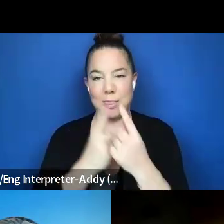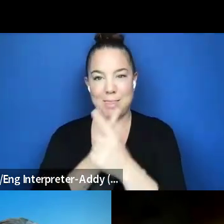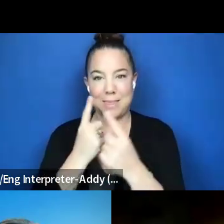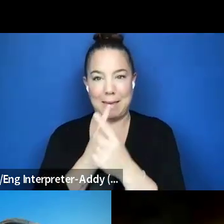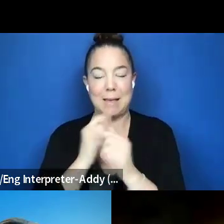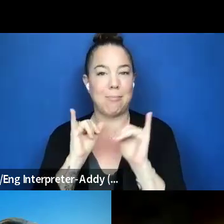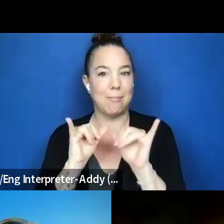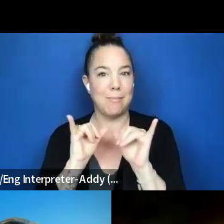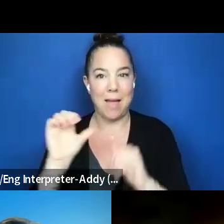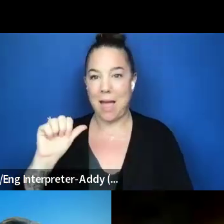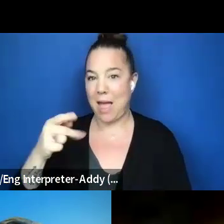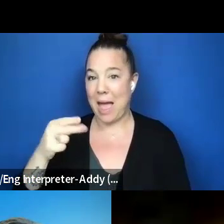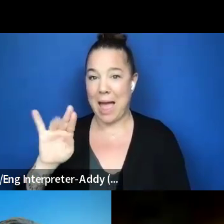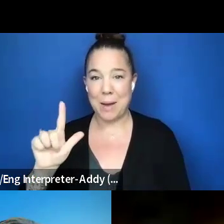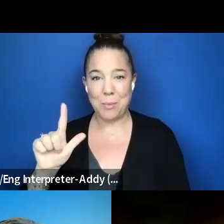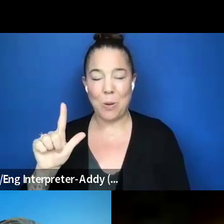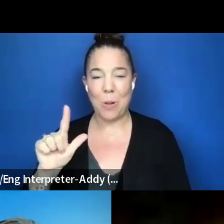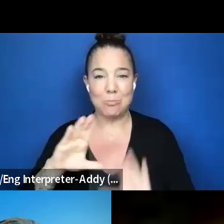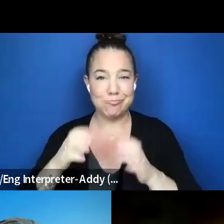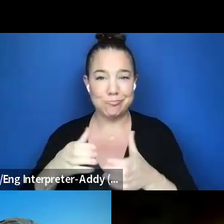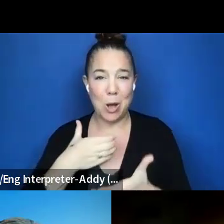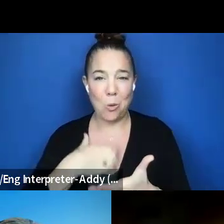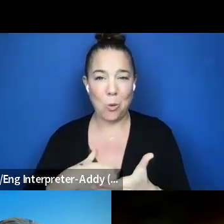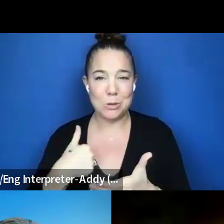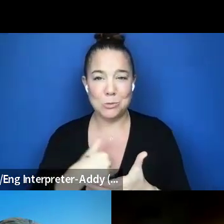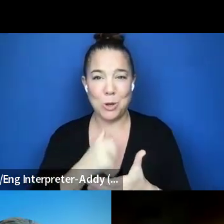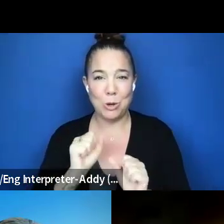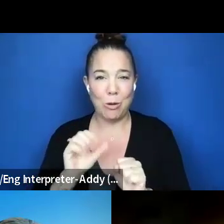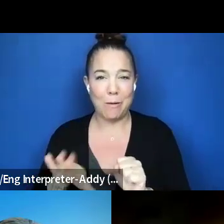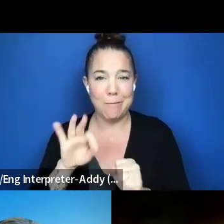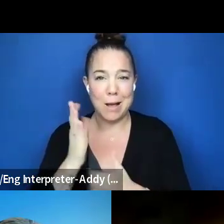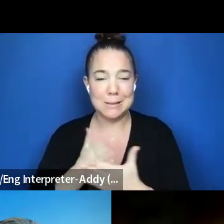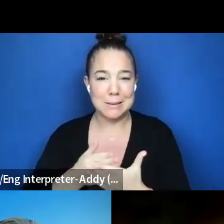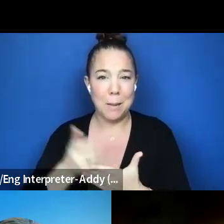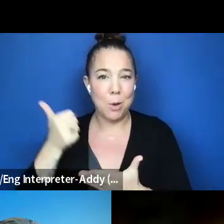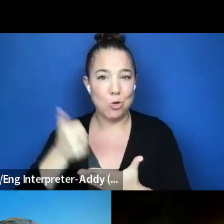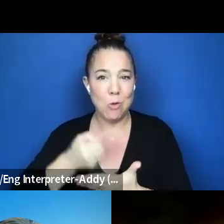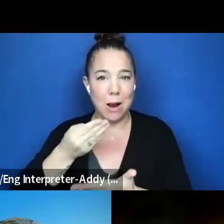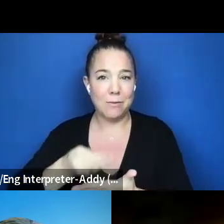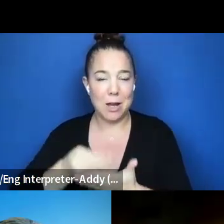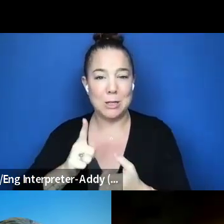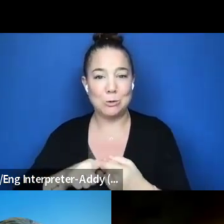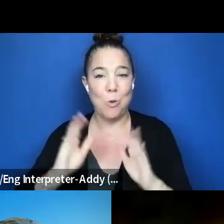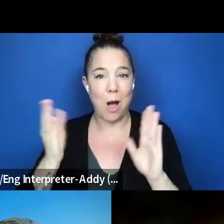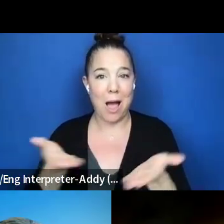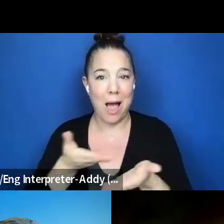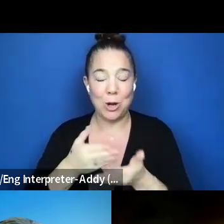Elissa w/ APRIL: April. I wish we could find some grant funding to hire a part time advocacy policy person.